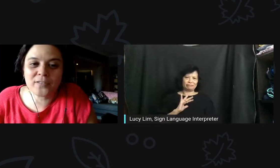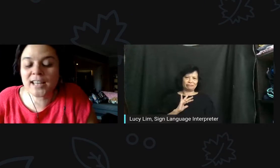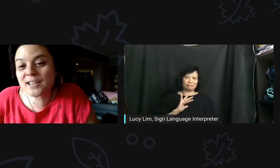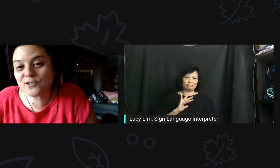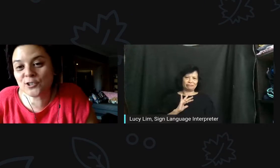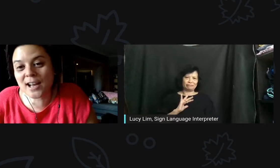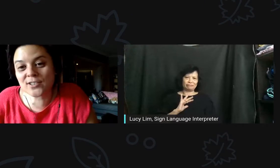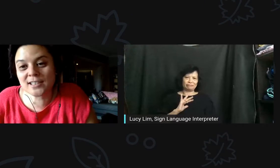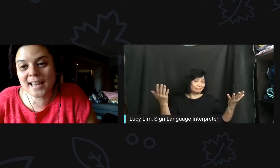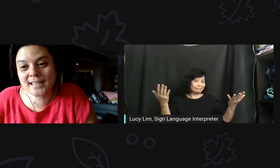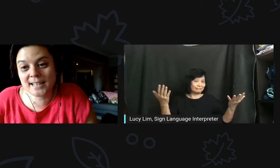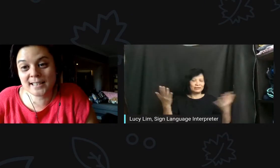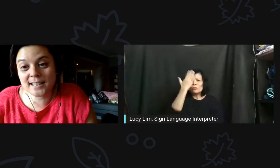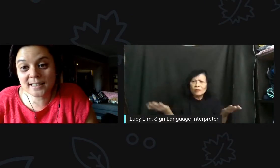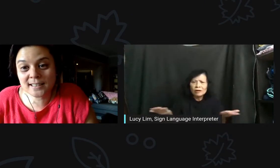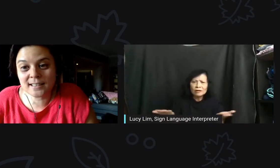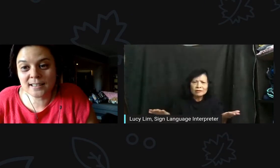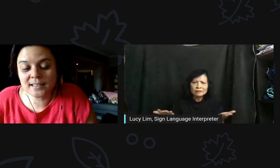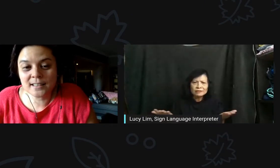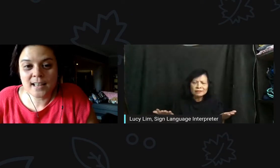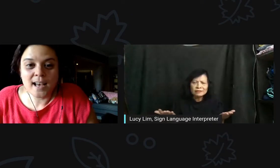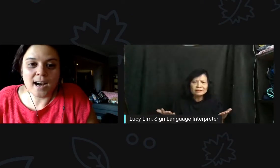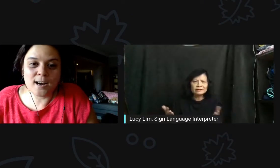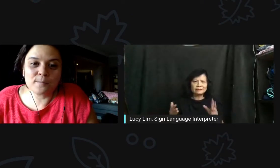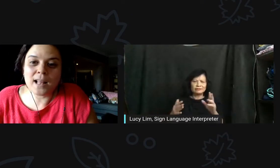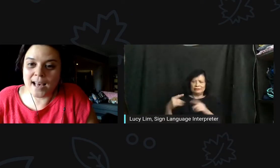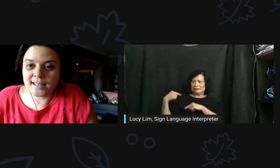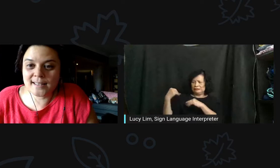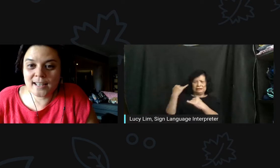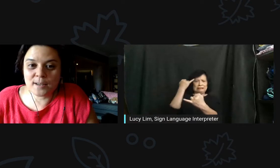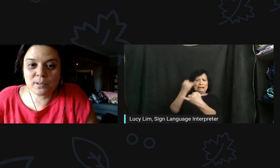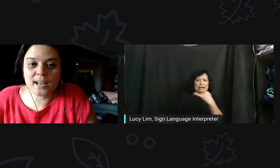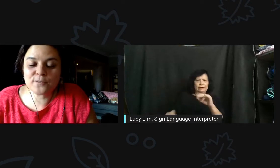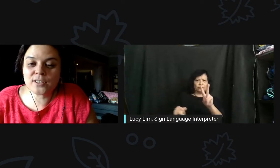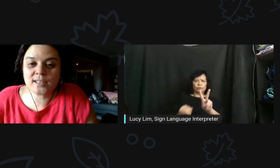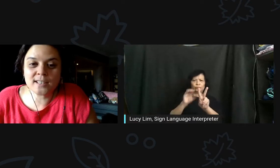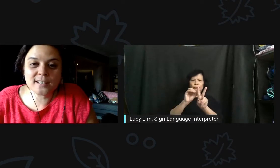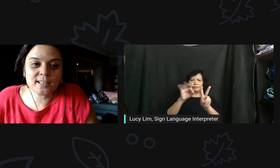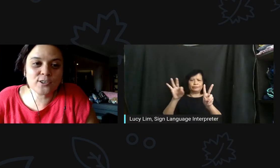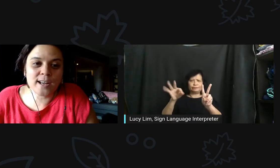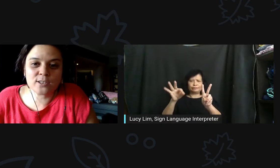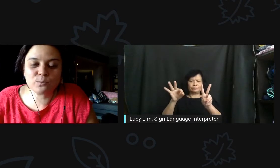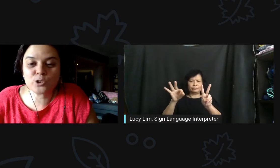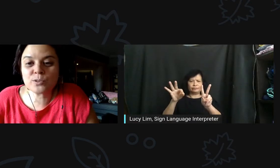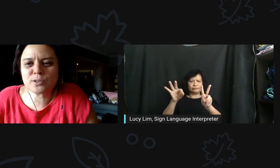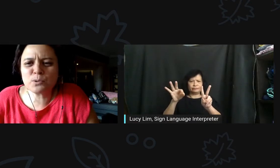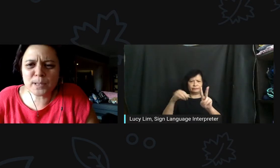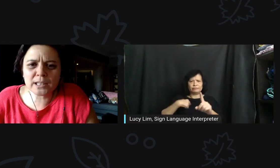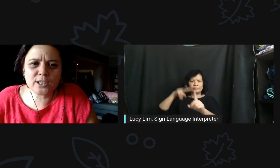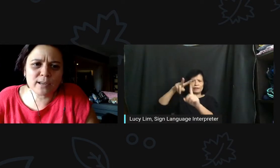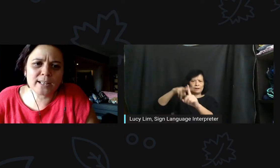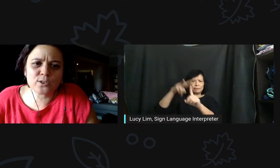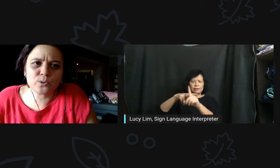At the end of 2019, as I said, I applied for the CTC grant which was a mobility grant